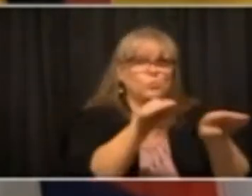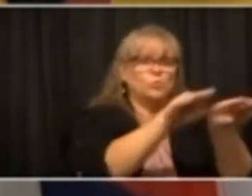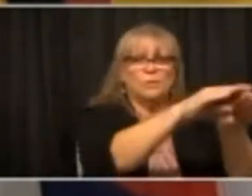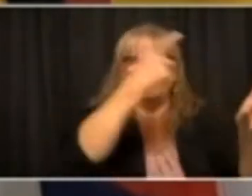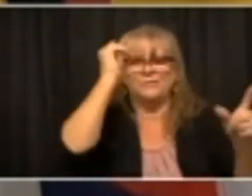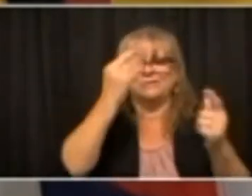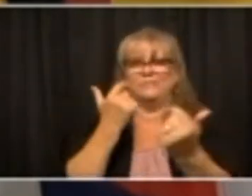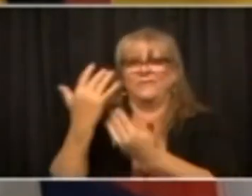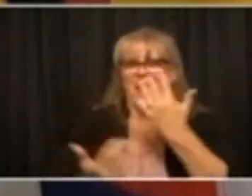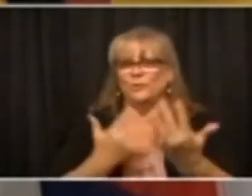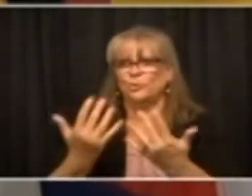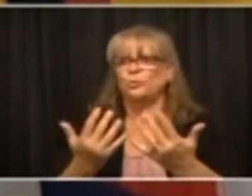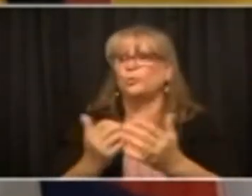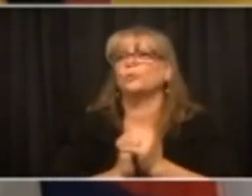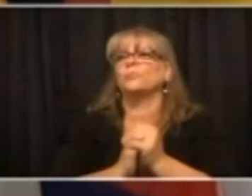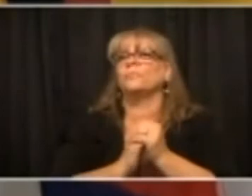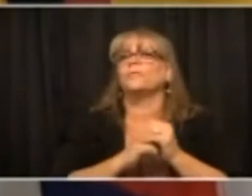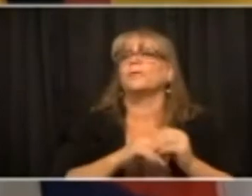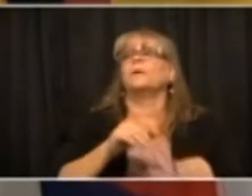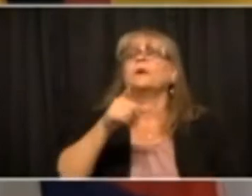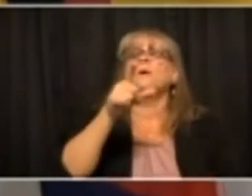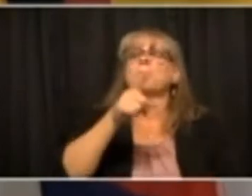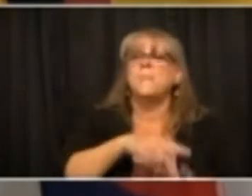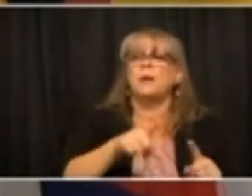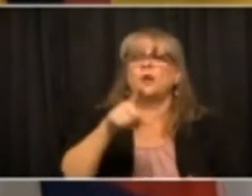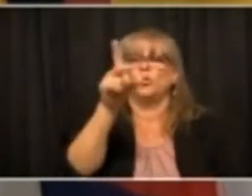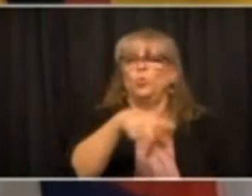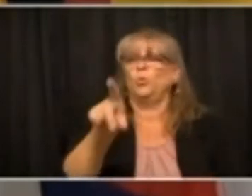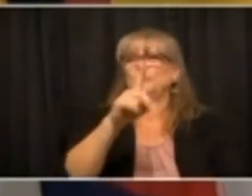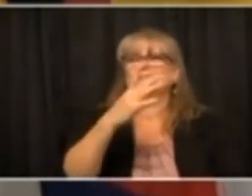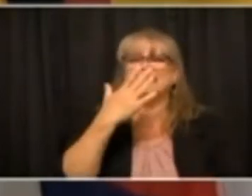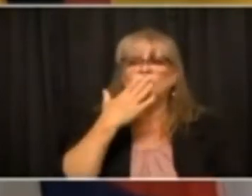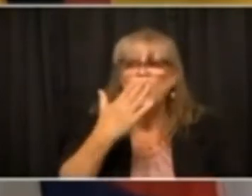floods and fires we have the very best people on the